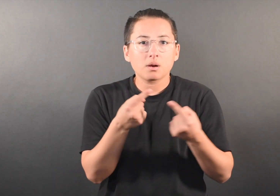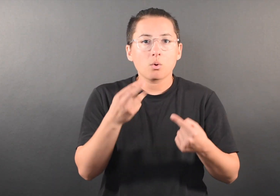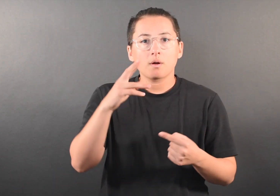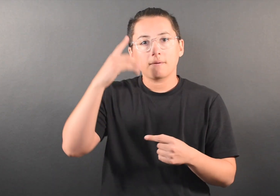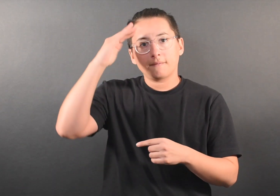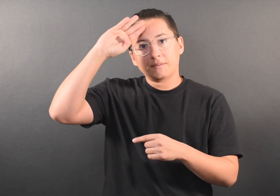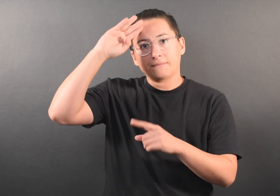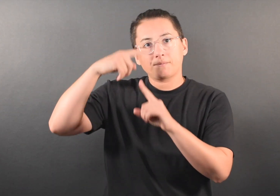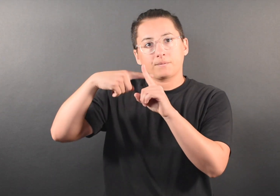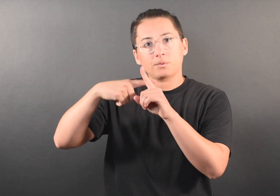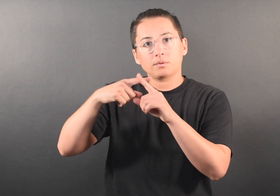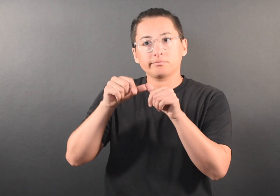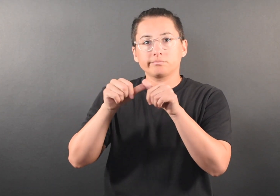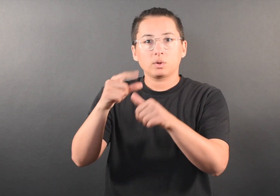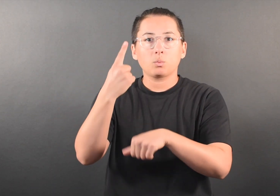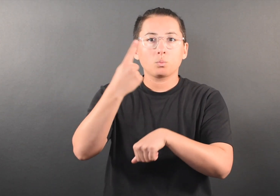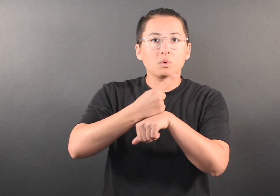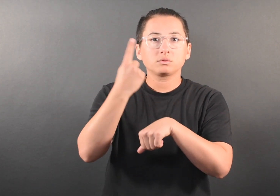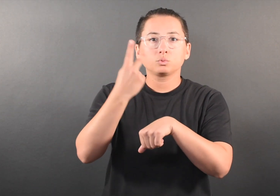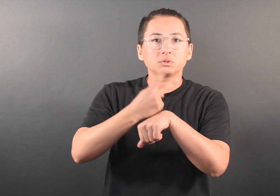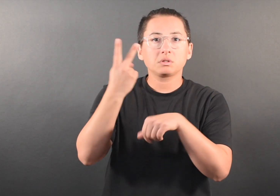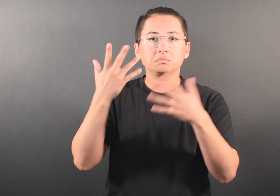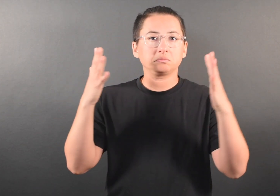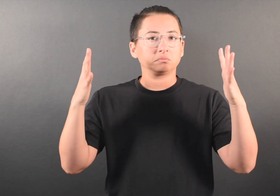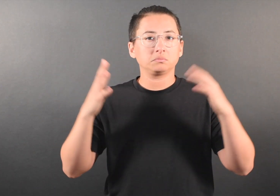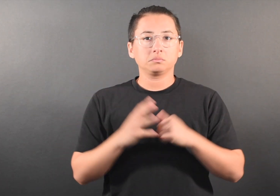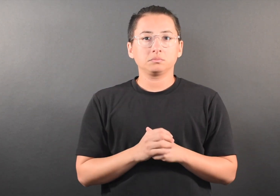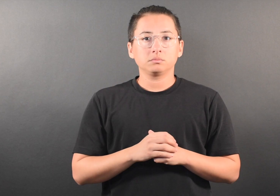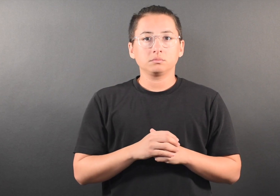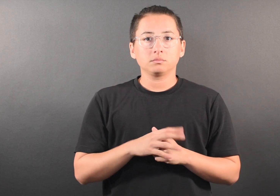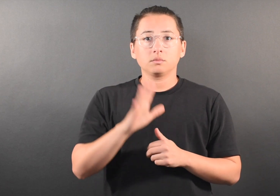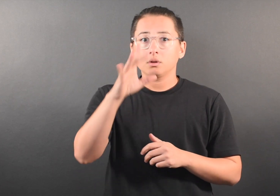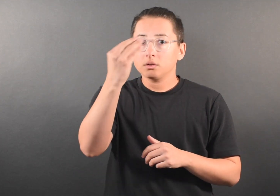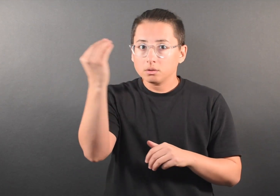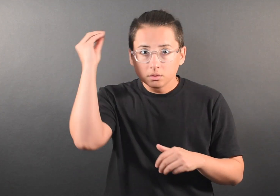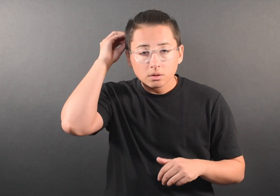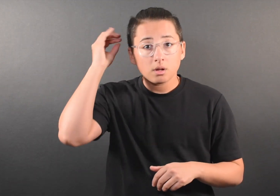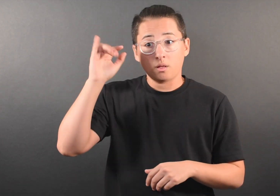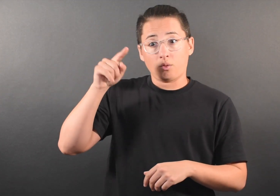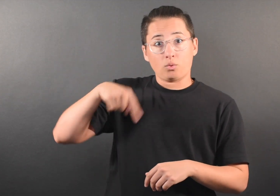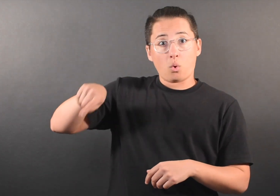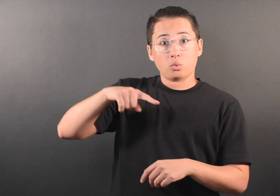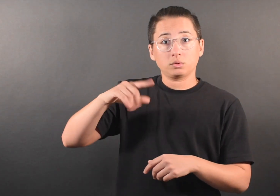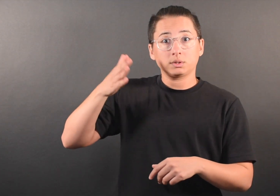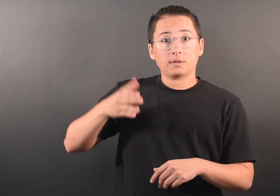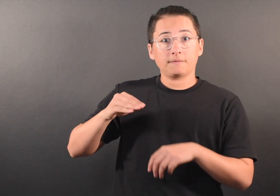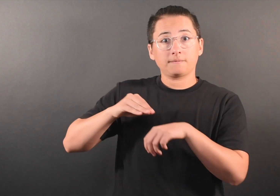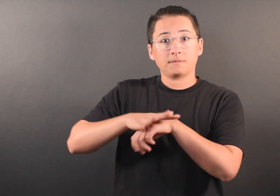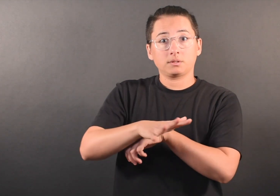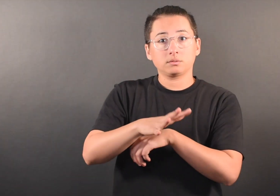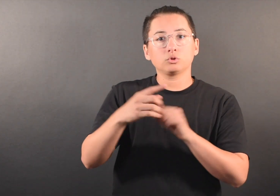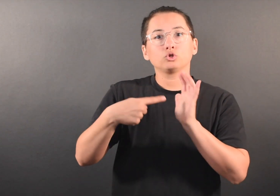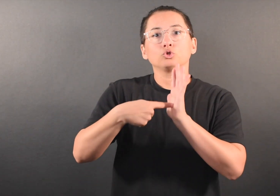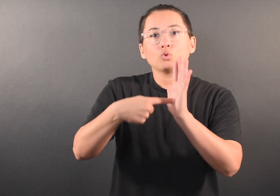or fever lasting for a day or two. Keep in mind that these side effects are indicators